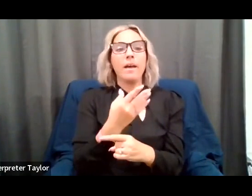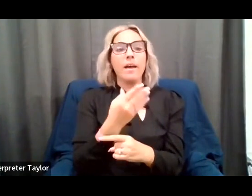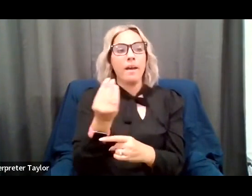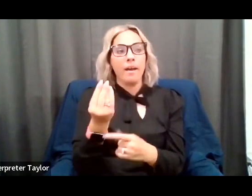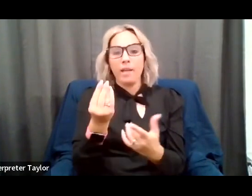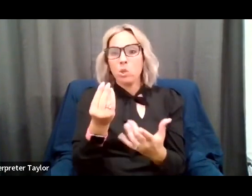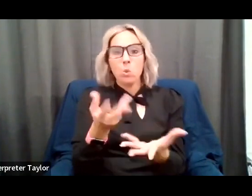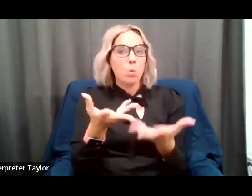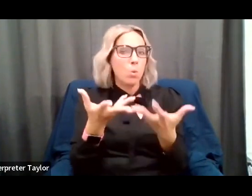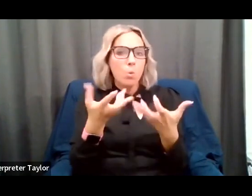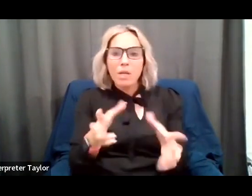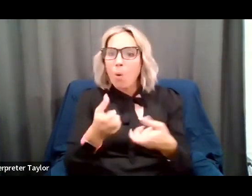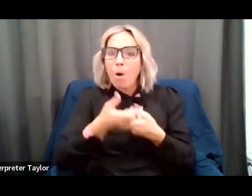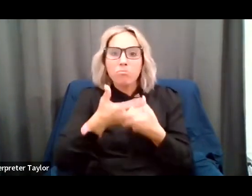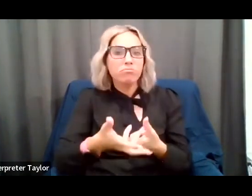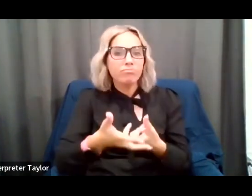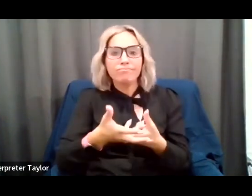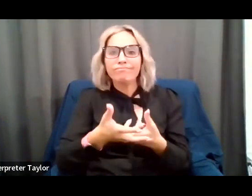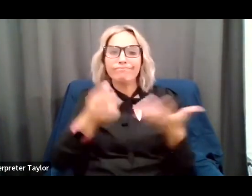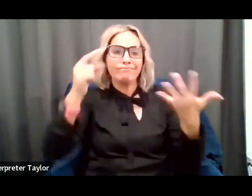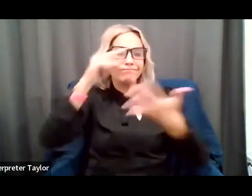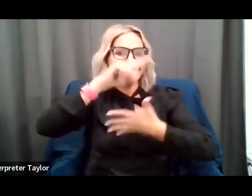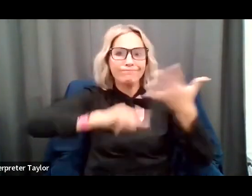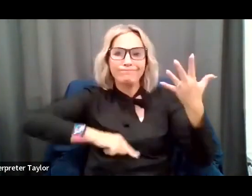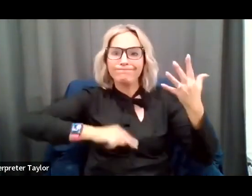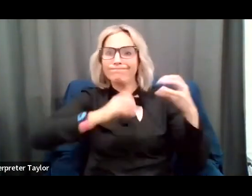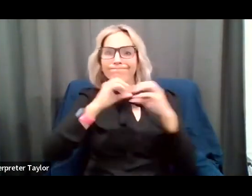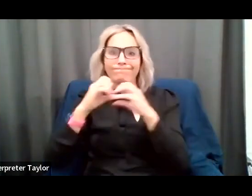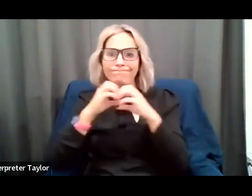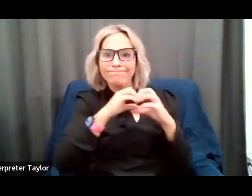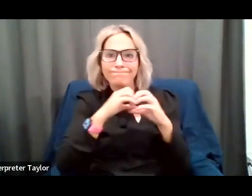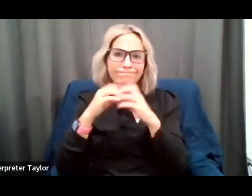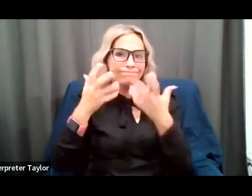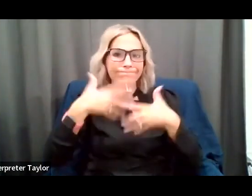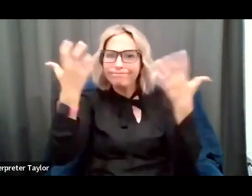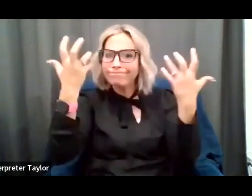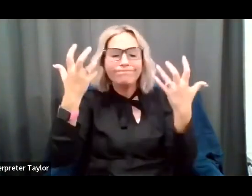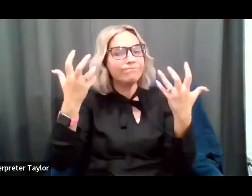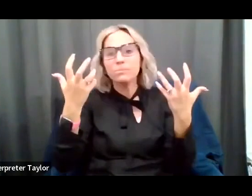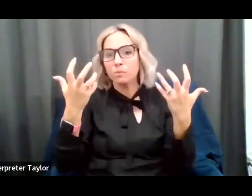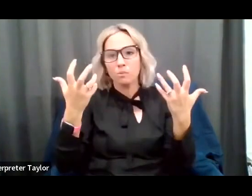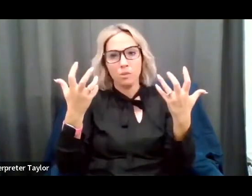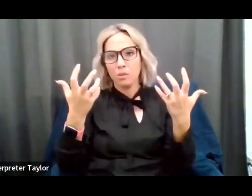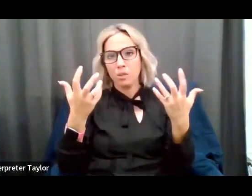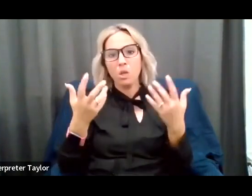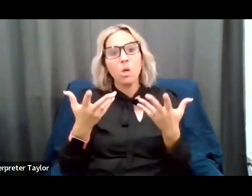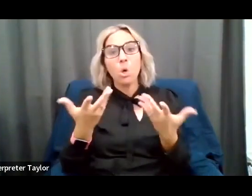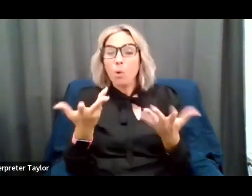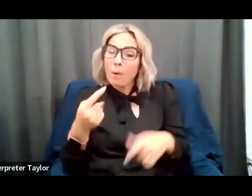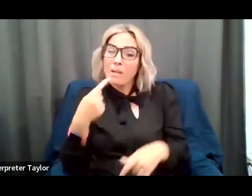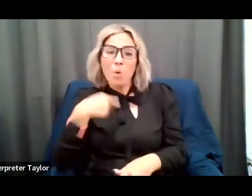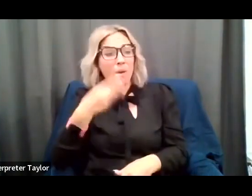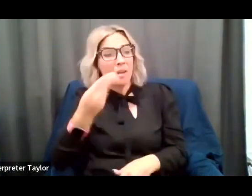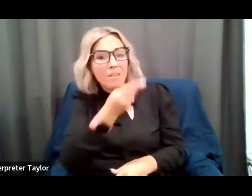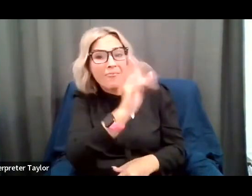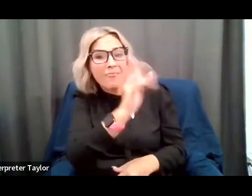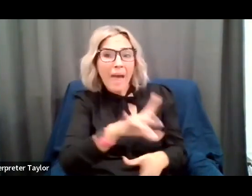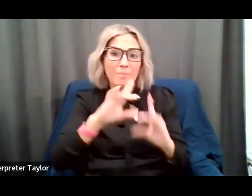don't want to create a whole lot of hostility and anger. We don't want to say, well, we submitted this, but the District only gave us that.